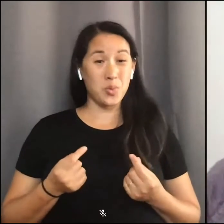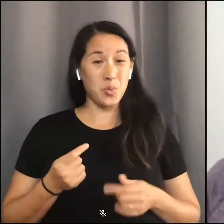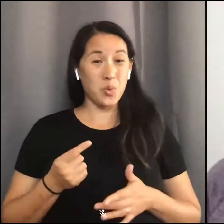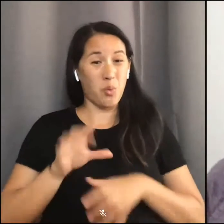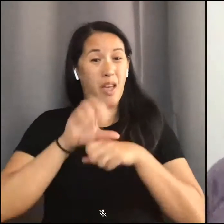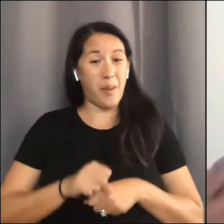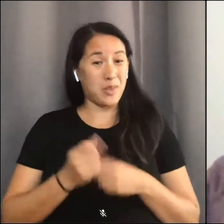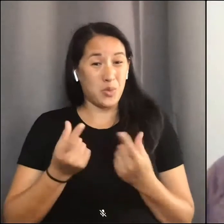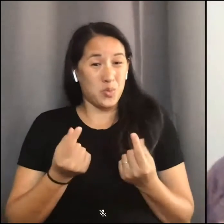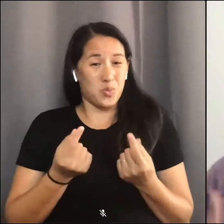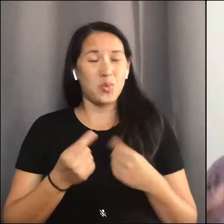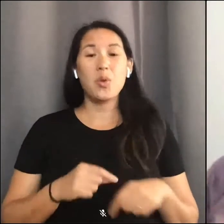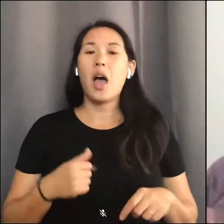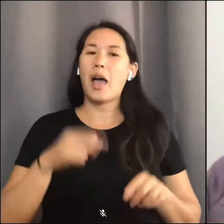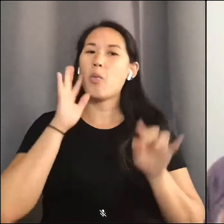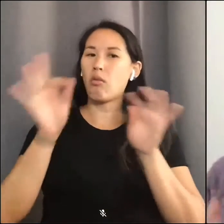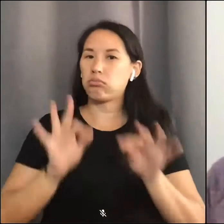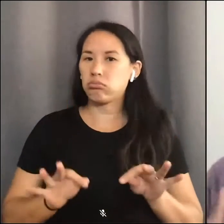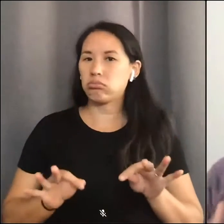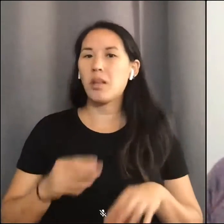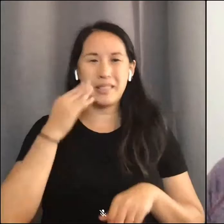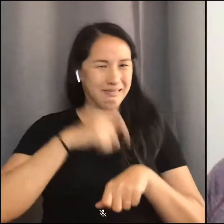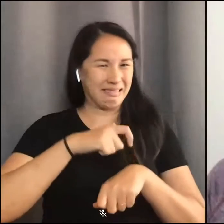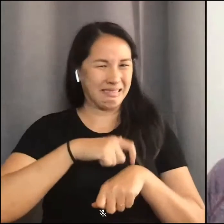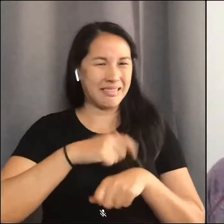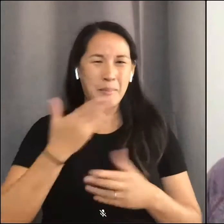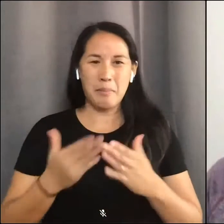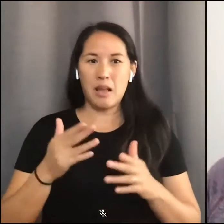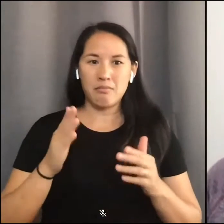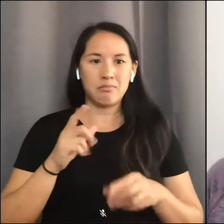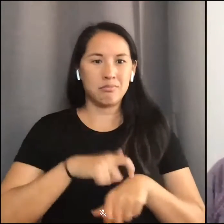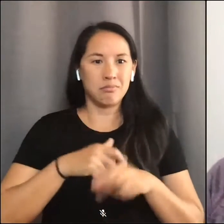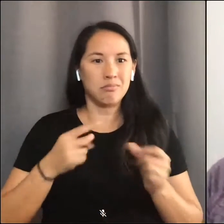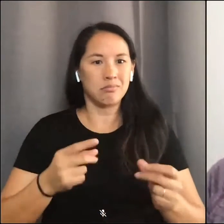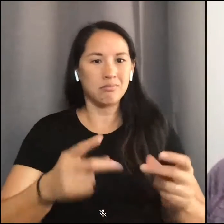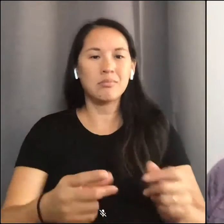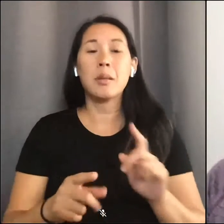and i'm going to go through this because of the timing maybe rather quick but please email me